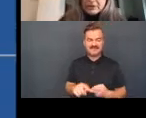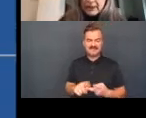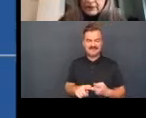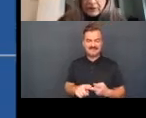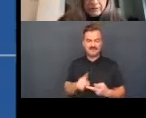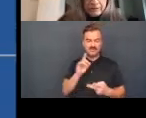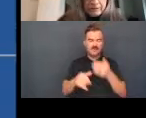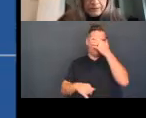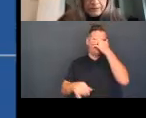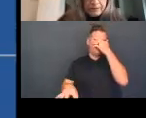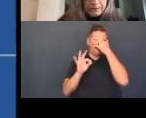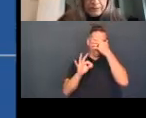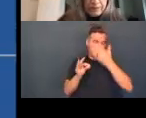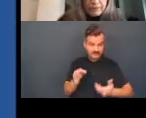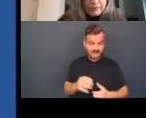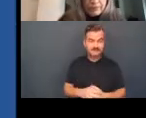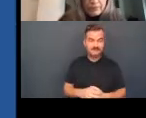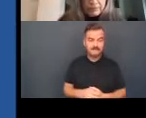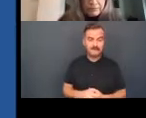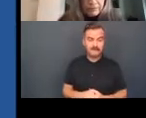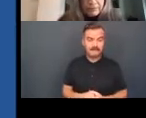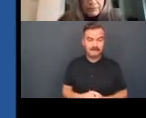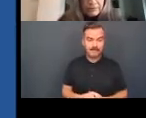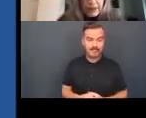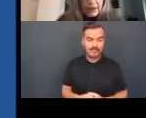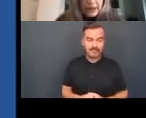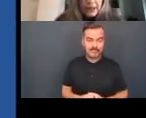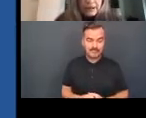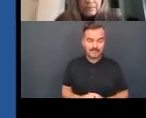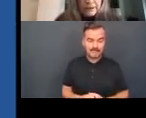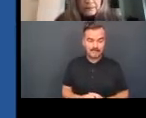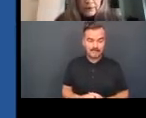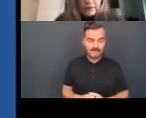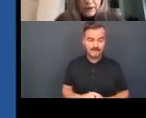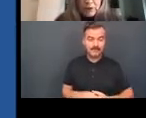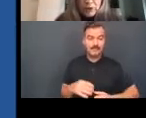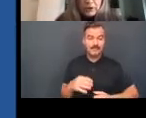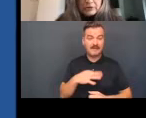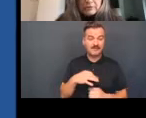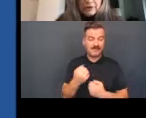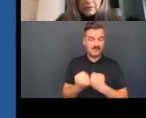selection. 16:09:17 The Pittsburgh framework also developed